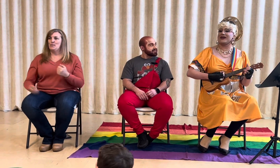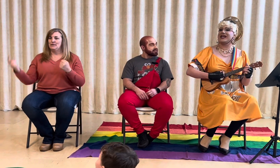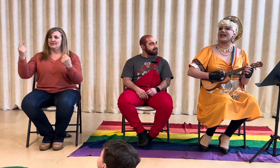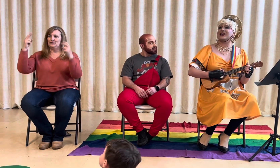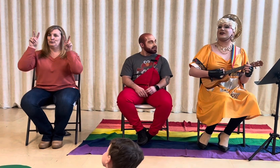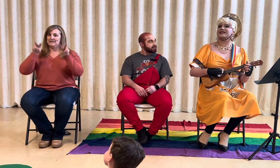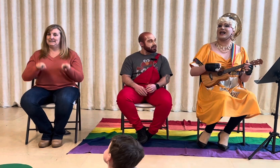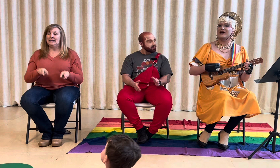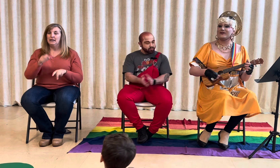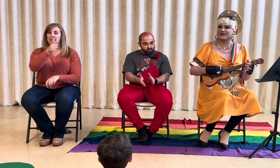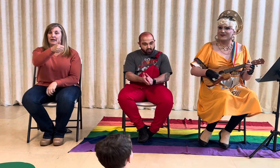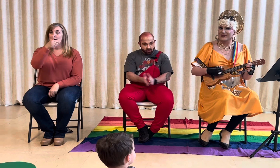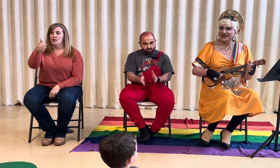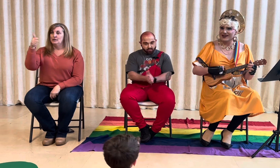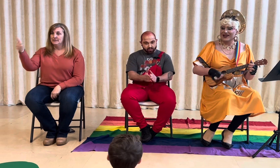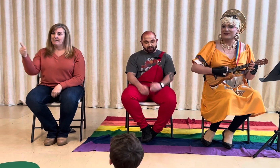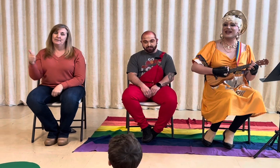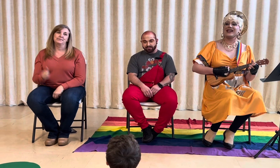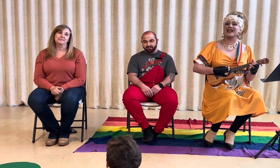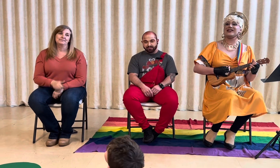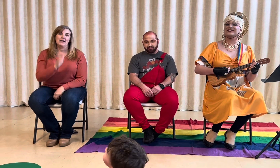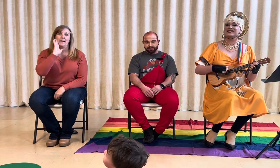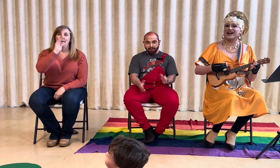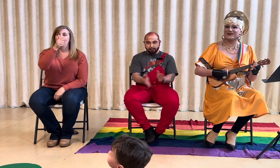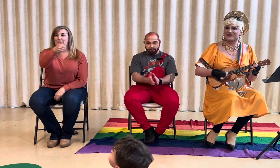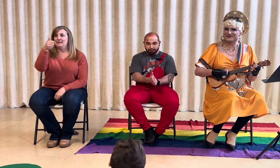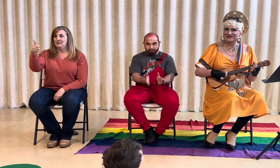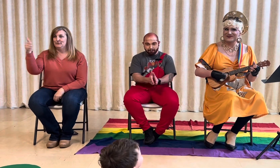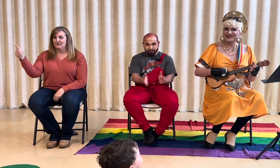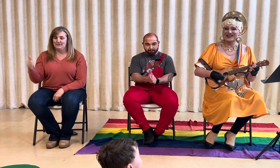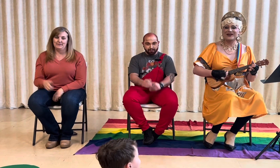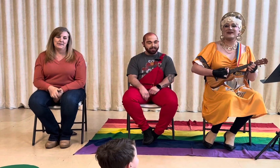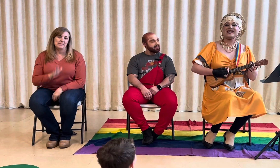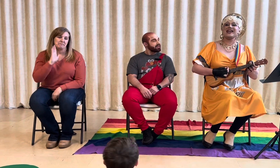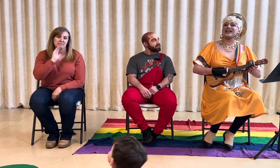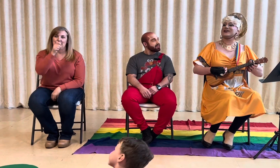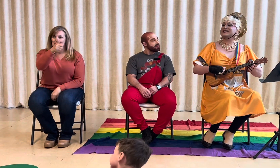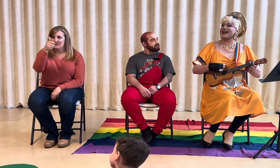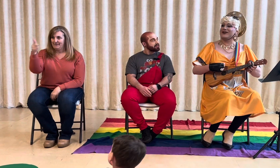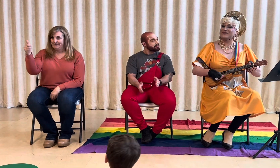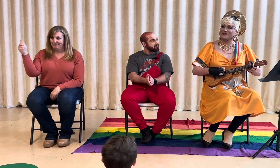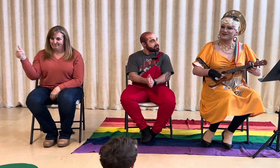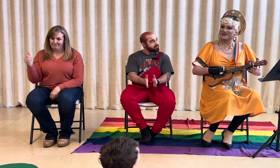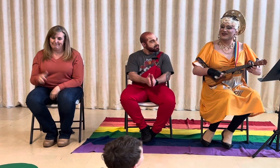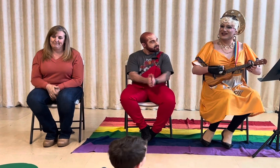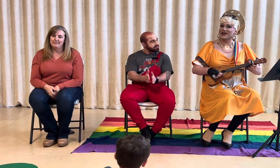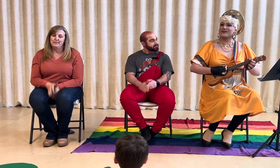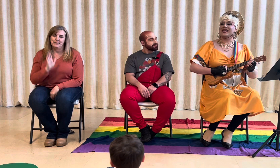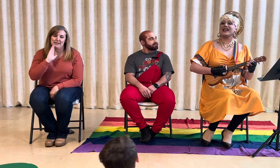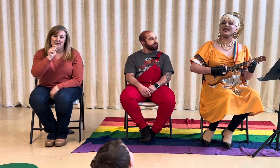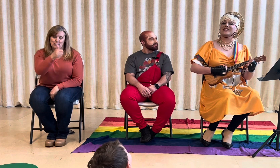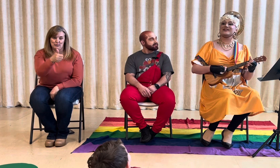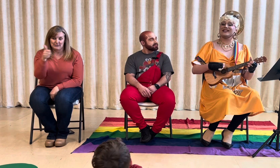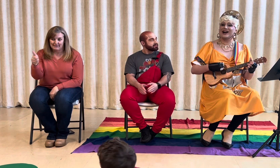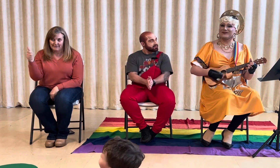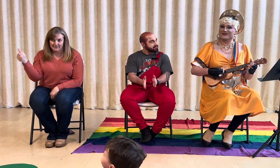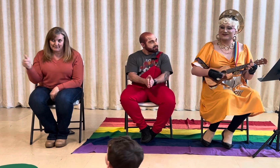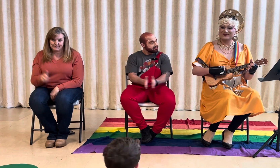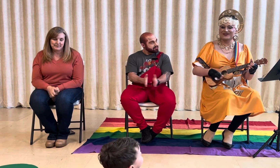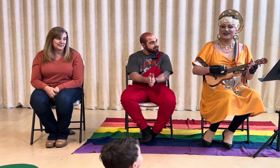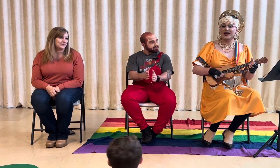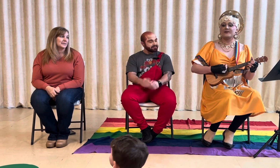Being Yourself, Being Yourself, Being Yourself, Being Yourself